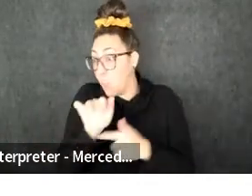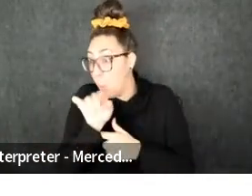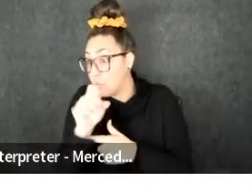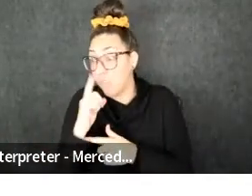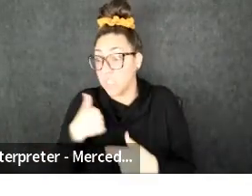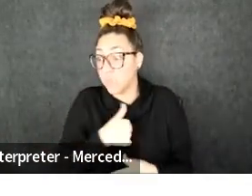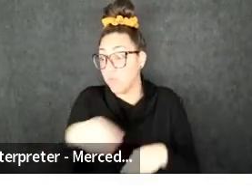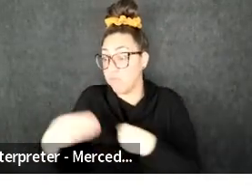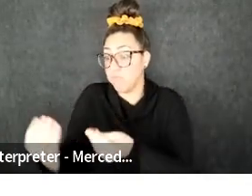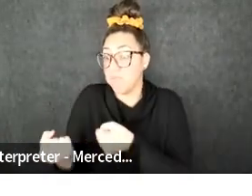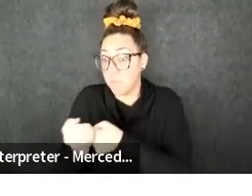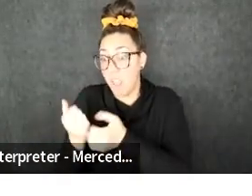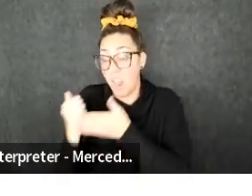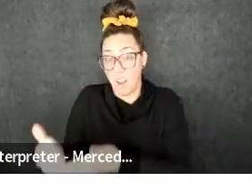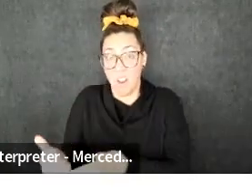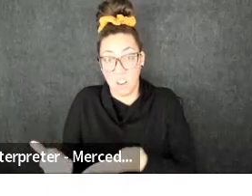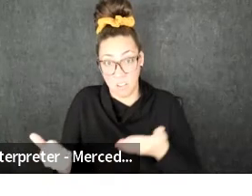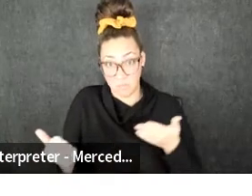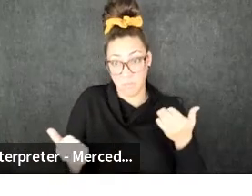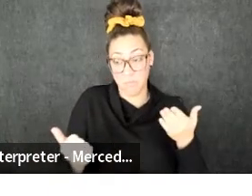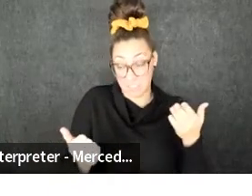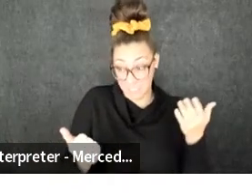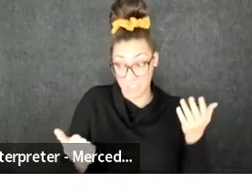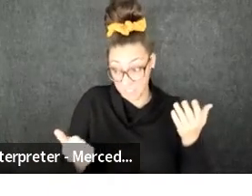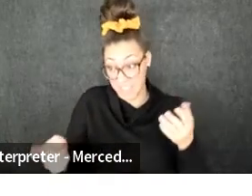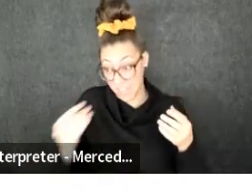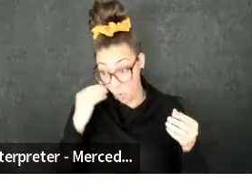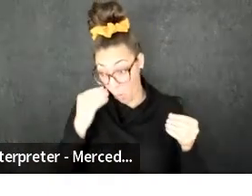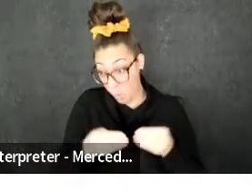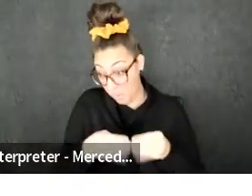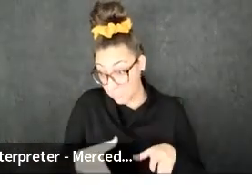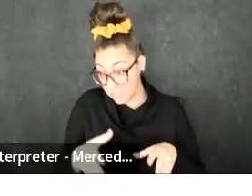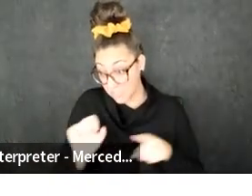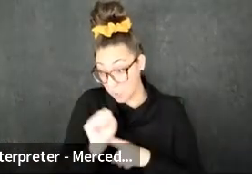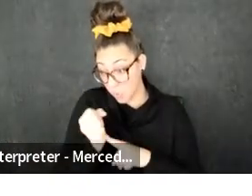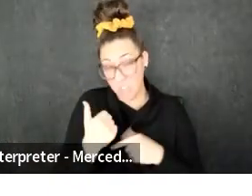when we are working with students who are in a hopeless situation? Yeah. So that's